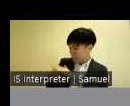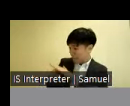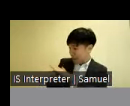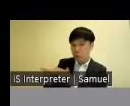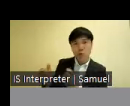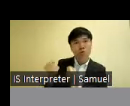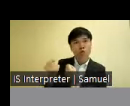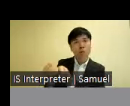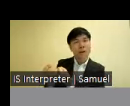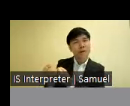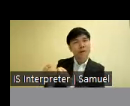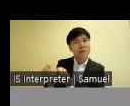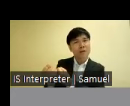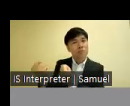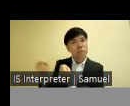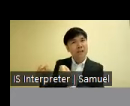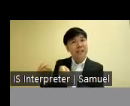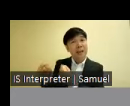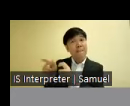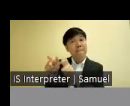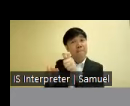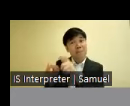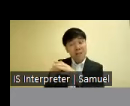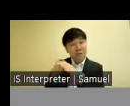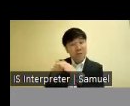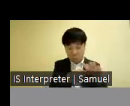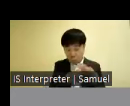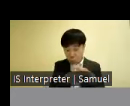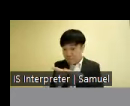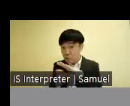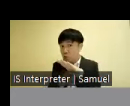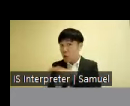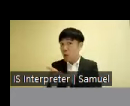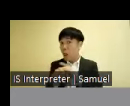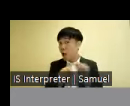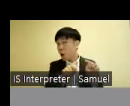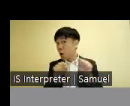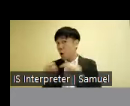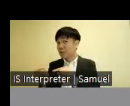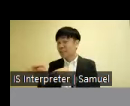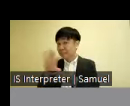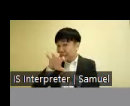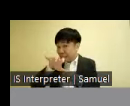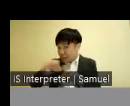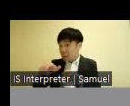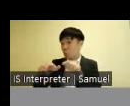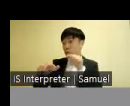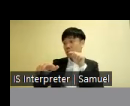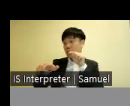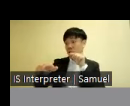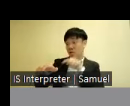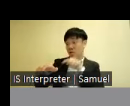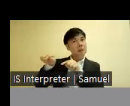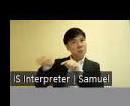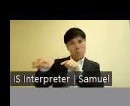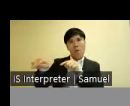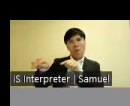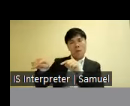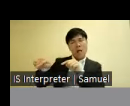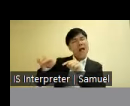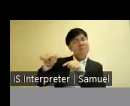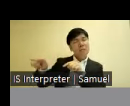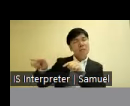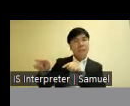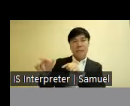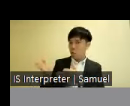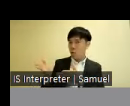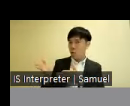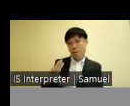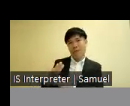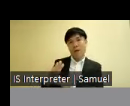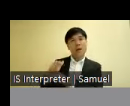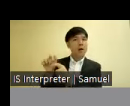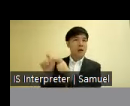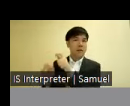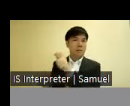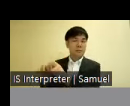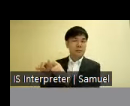ensuring asylum systems that welcome and process the asylum claims of asylum seekers and give